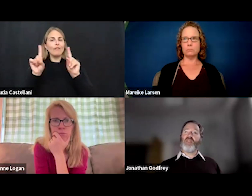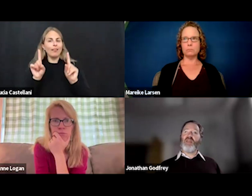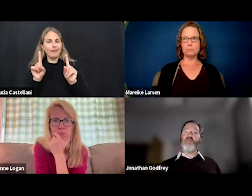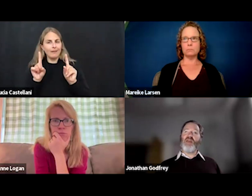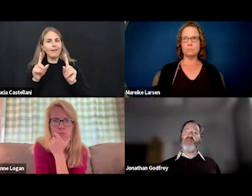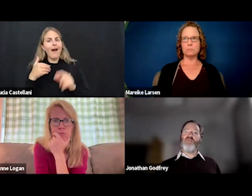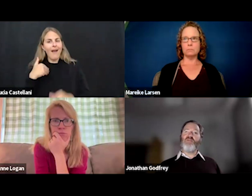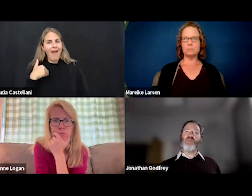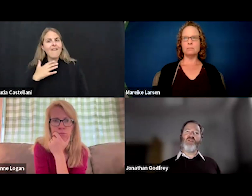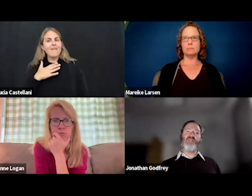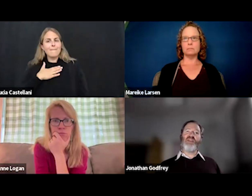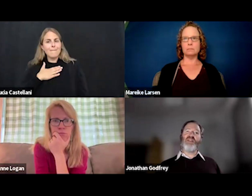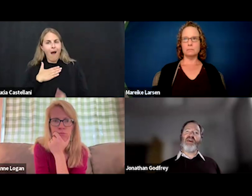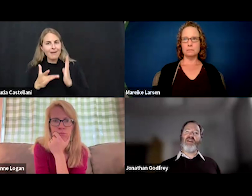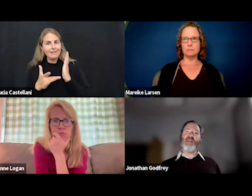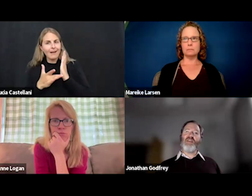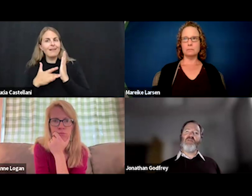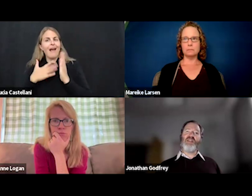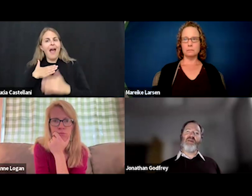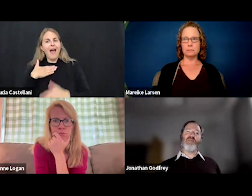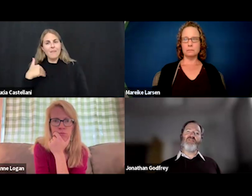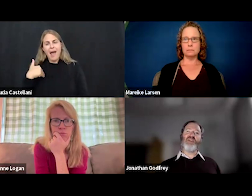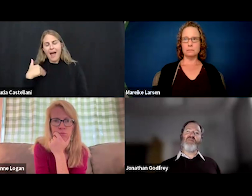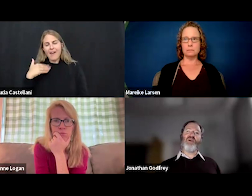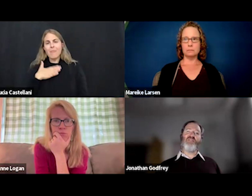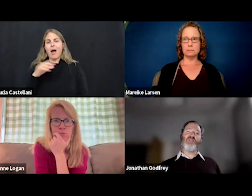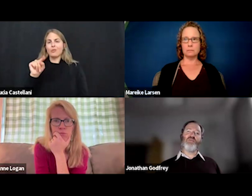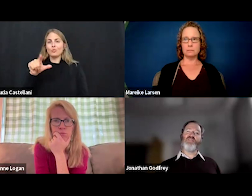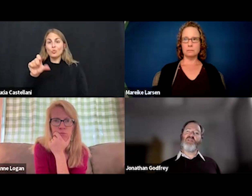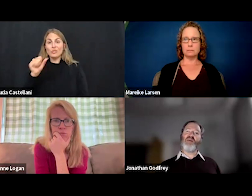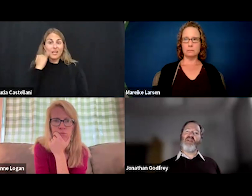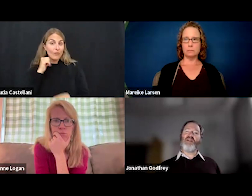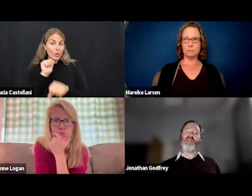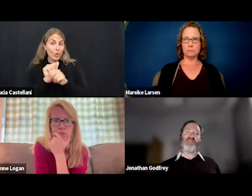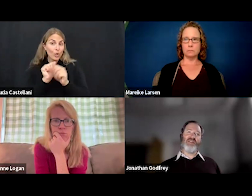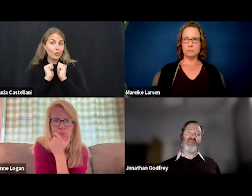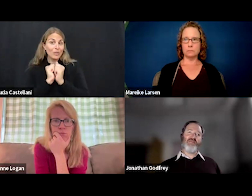And maybe if we work together, you end up seeing my tools in the background.